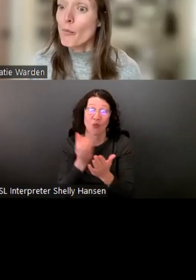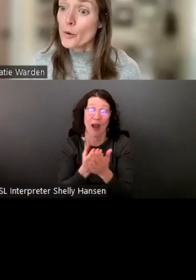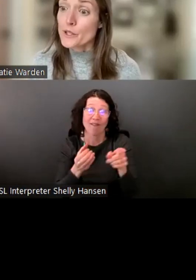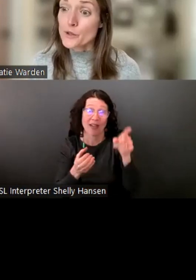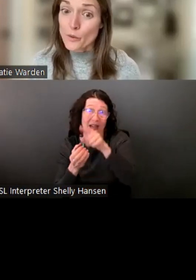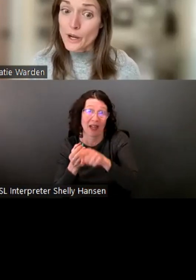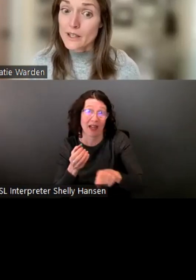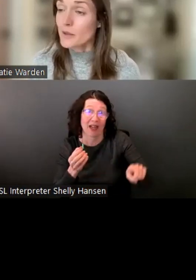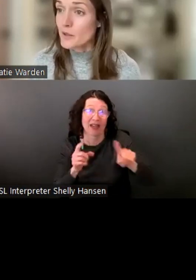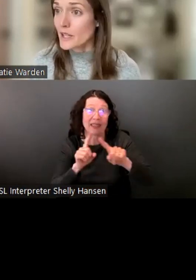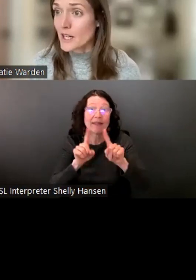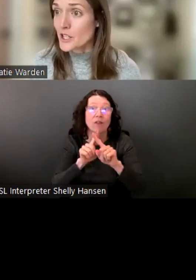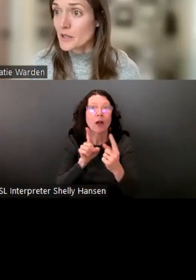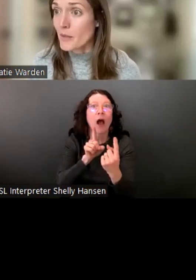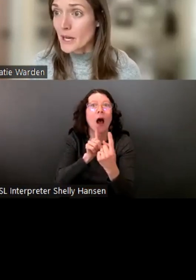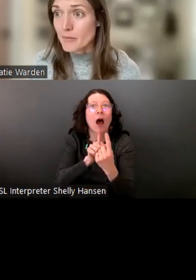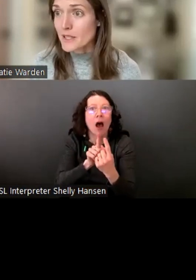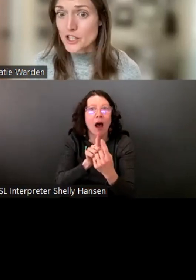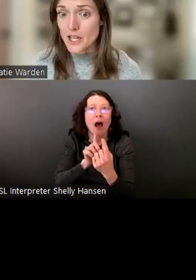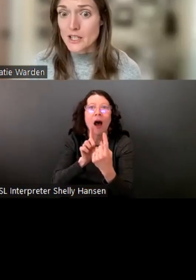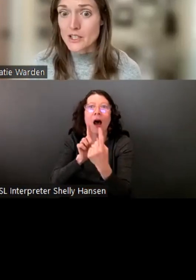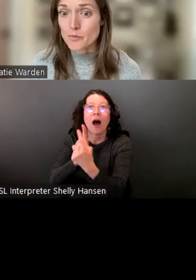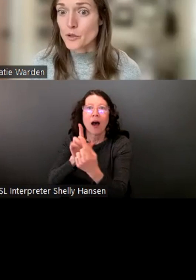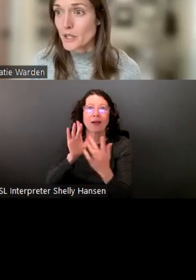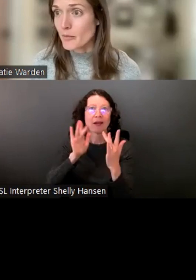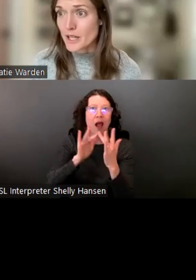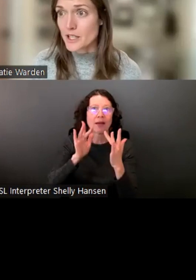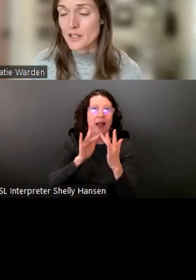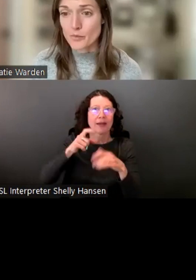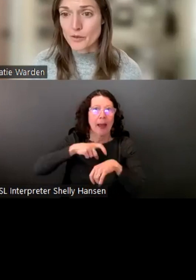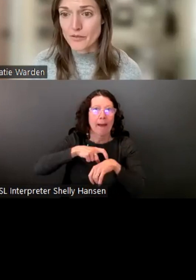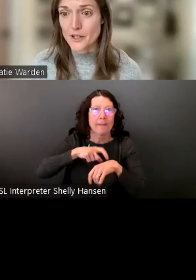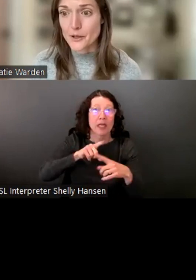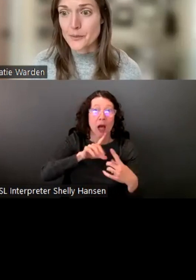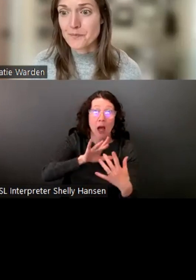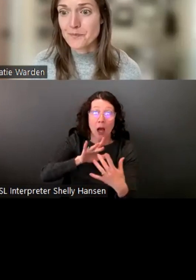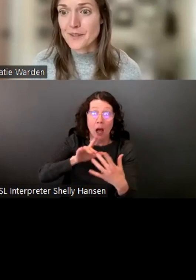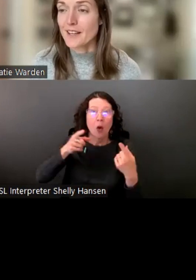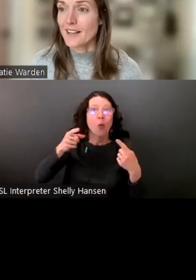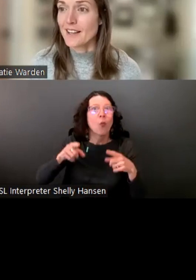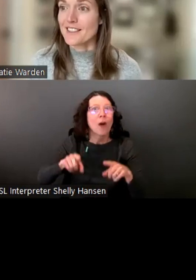moments when communication might be exchanged between a patient and a provider.